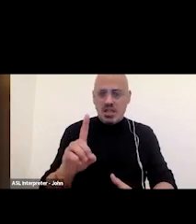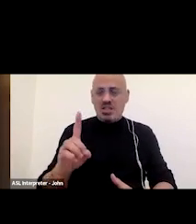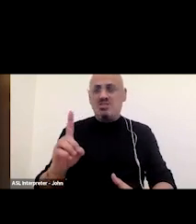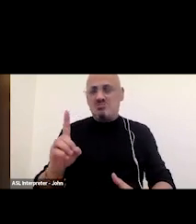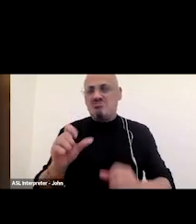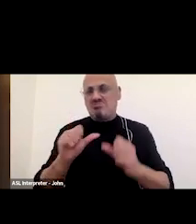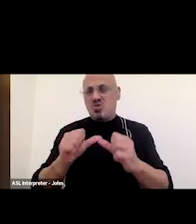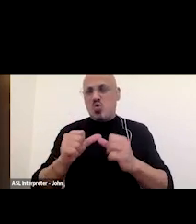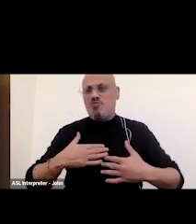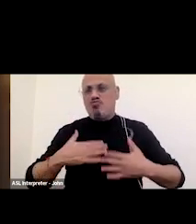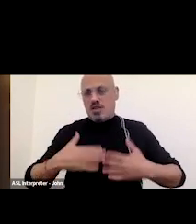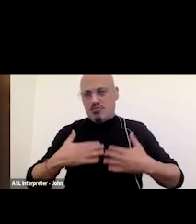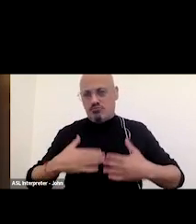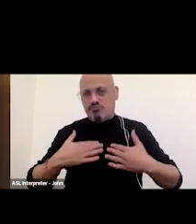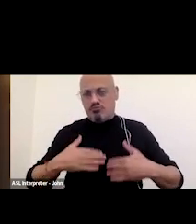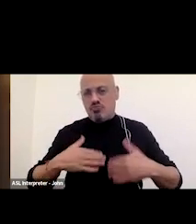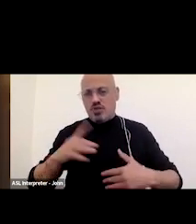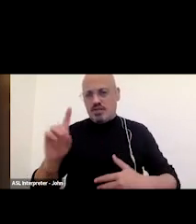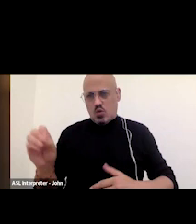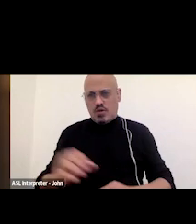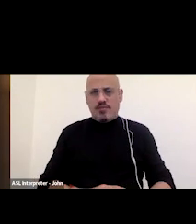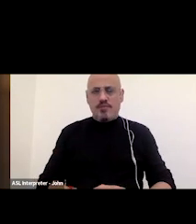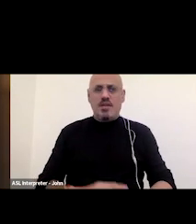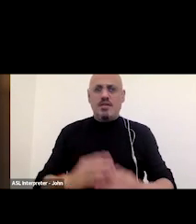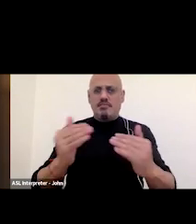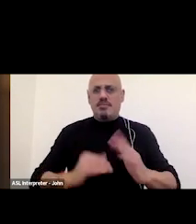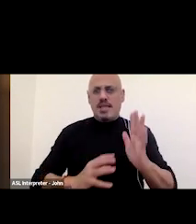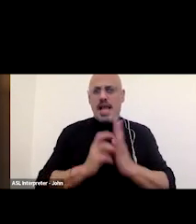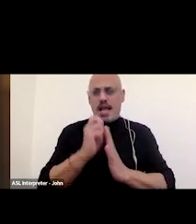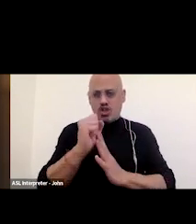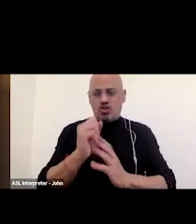are covered by chronic respiratory disorders. And cancers,